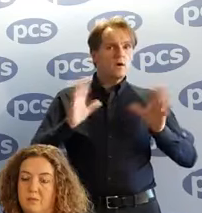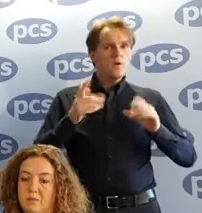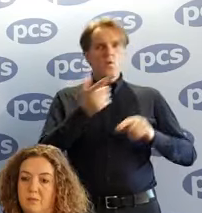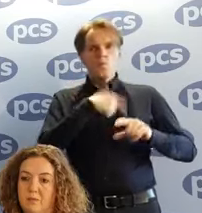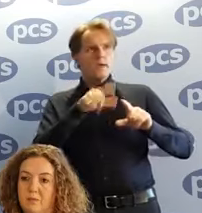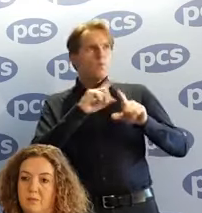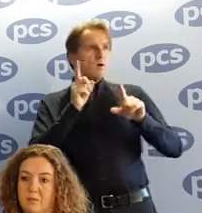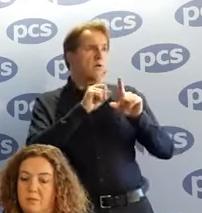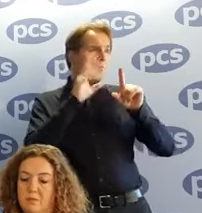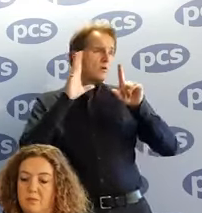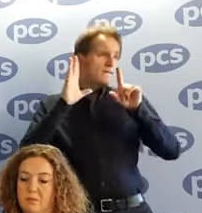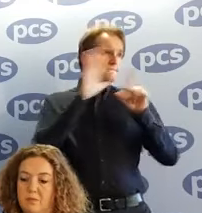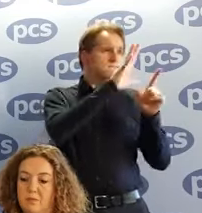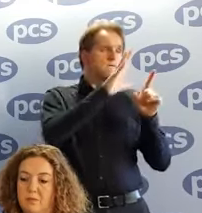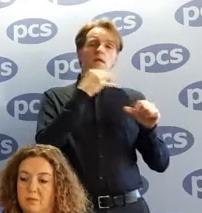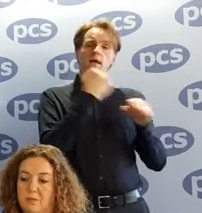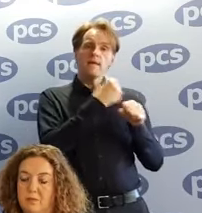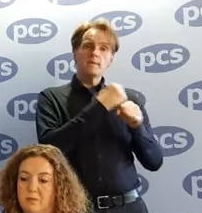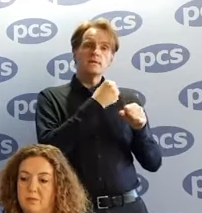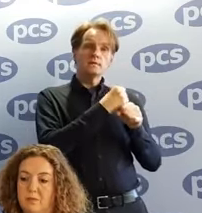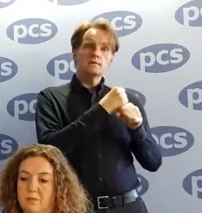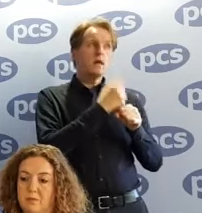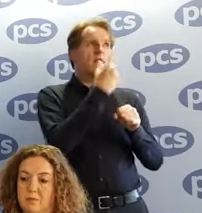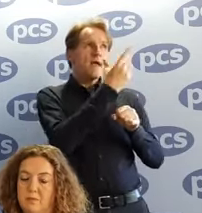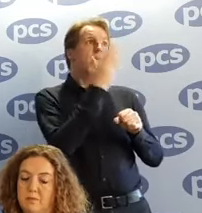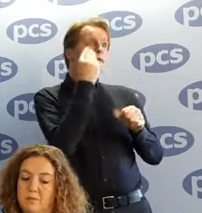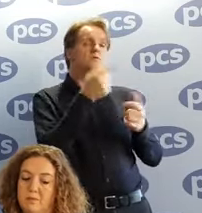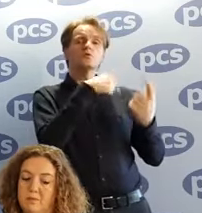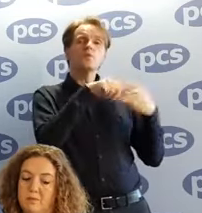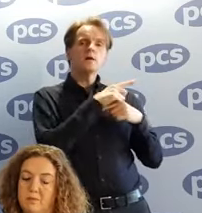the consultation that will take place will look at what's the most effective forms